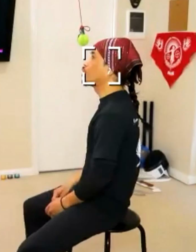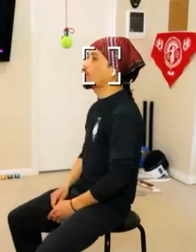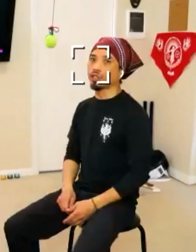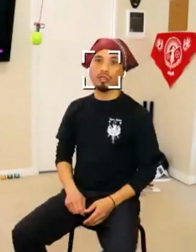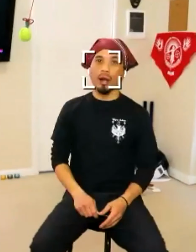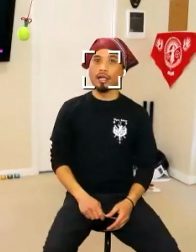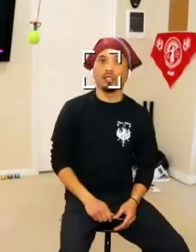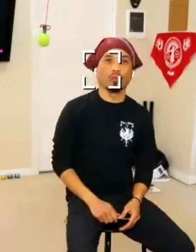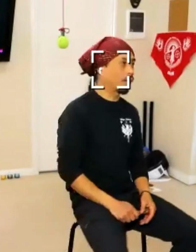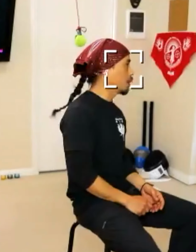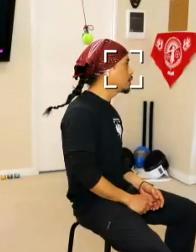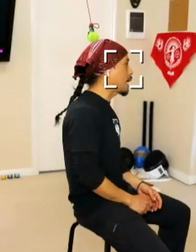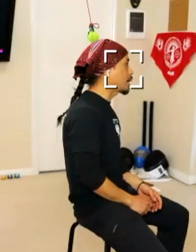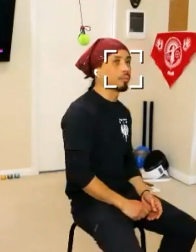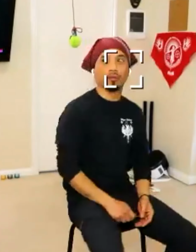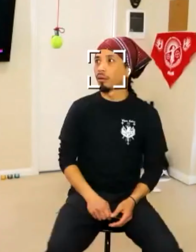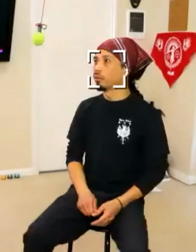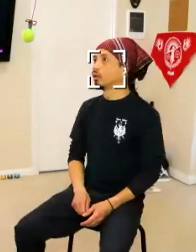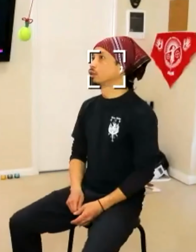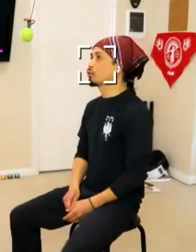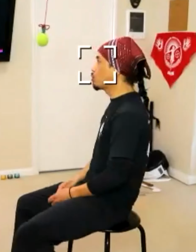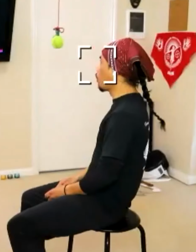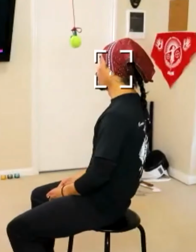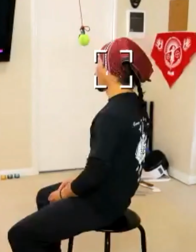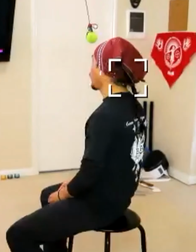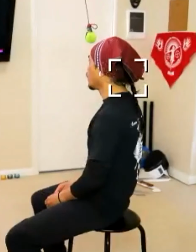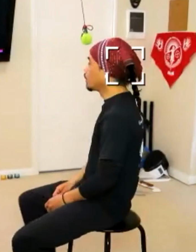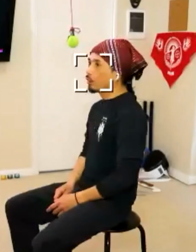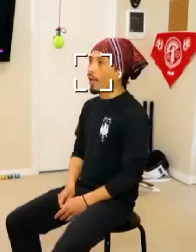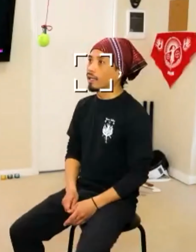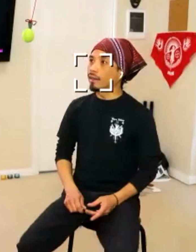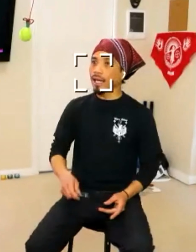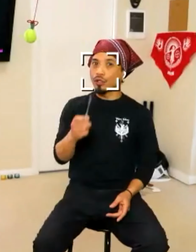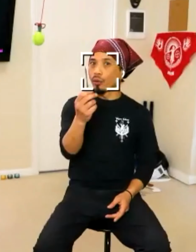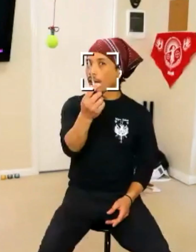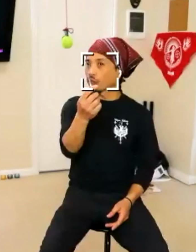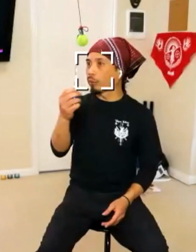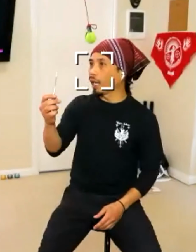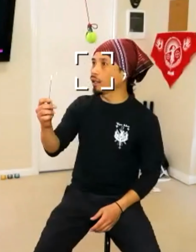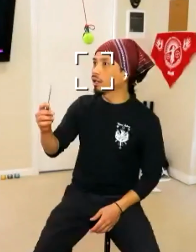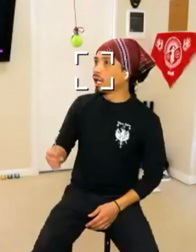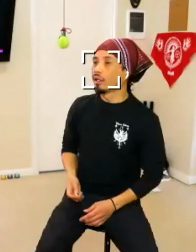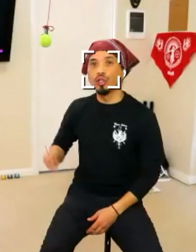YOU ALWAYS WANT TO LEARN HOW TO CHANGE DIRECTIONS WHEREVER THE ATTACK IS COMING FROM. SO THAT'S ONE WAY.